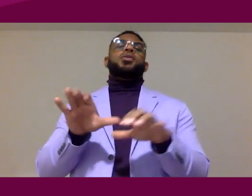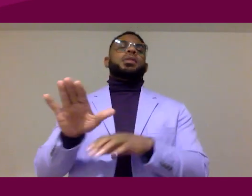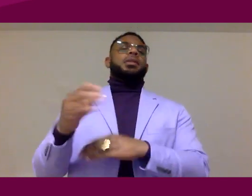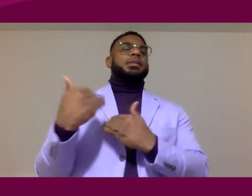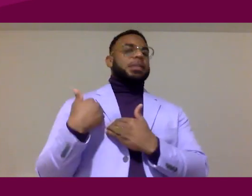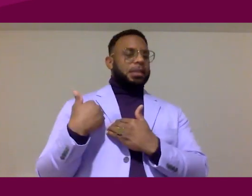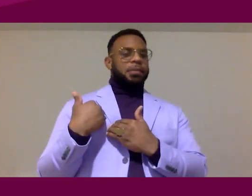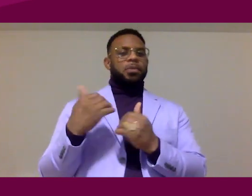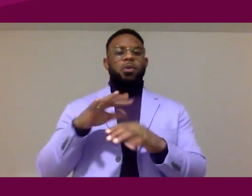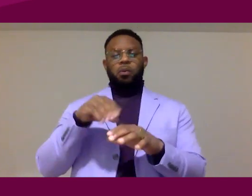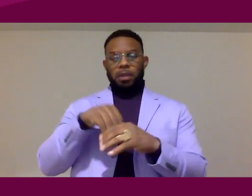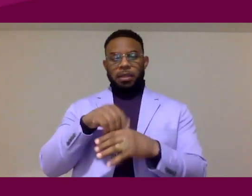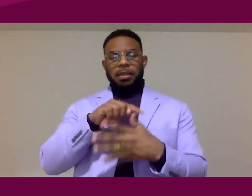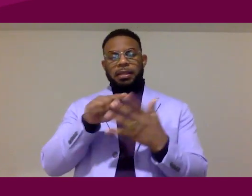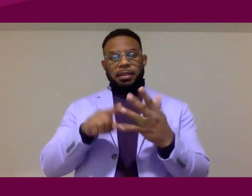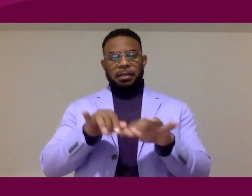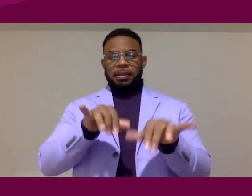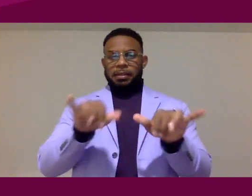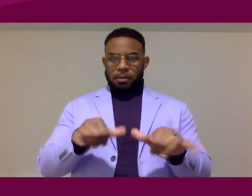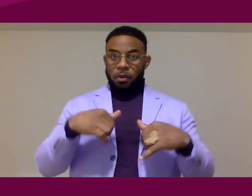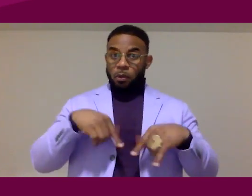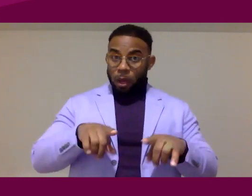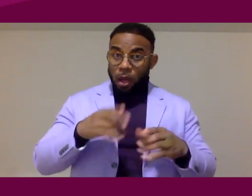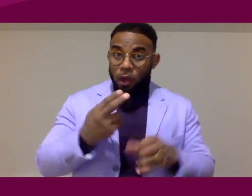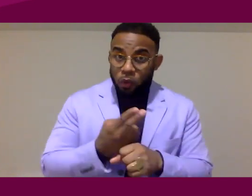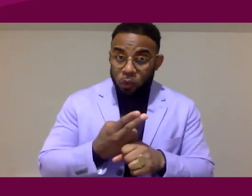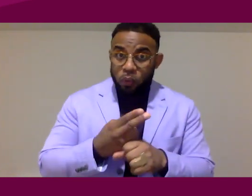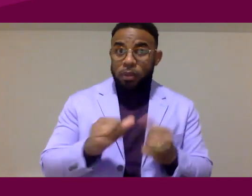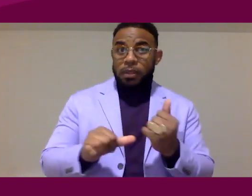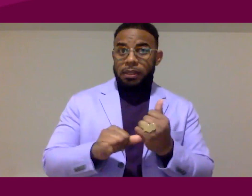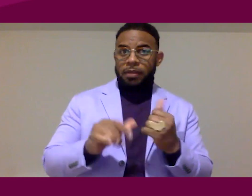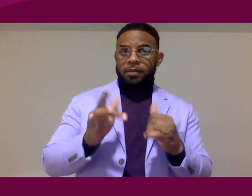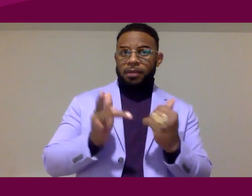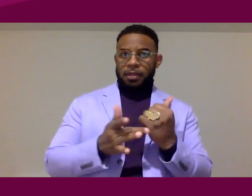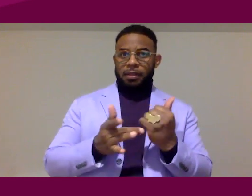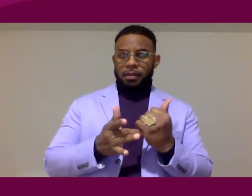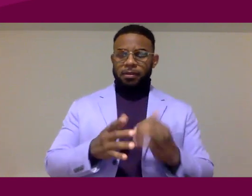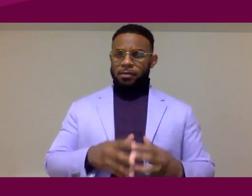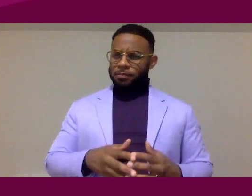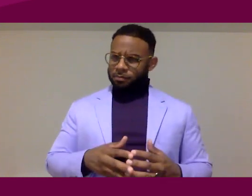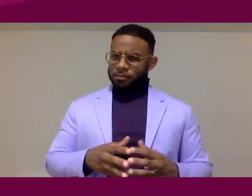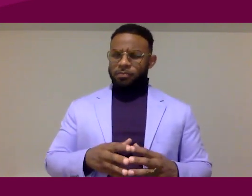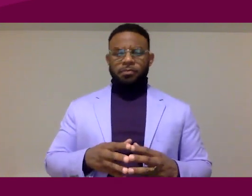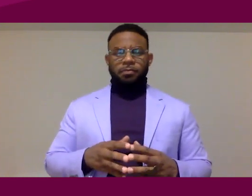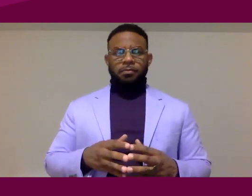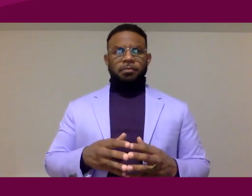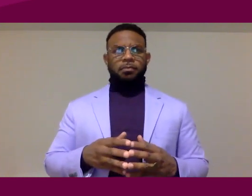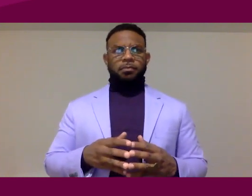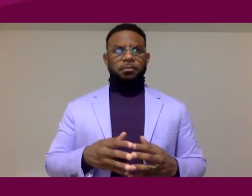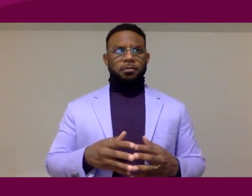within these systems while using their assistive technologies.